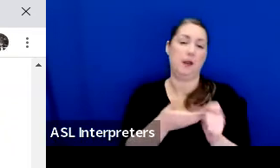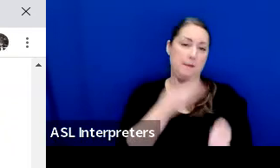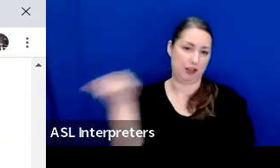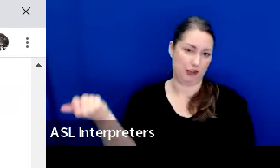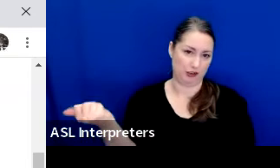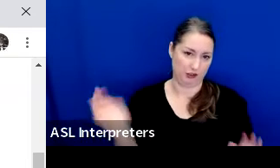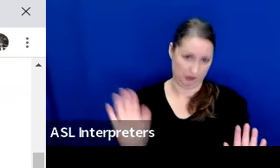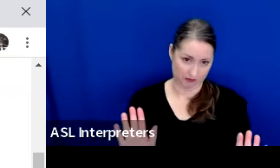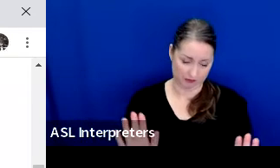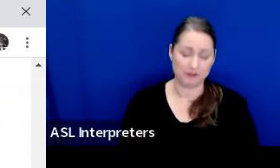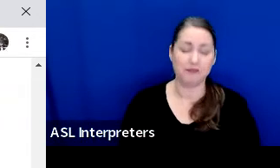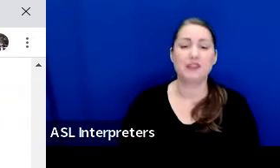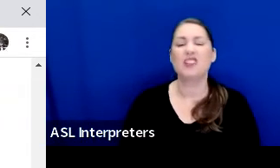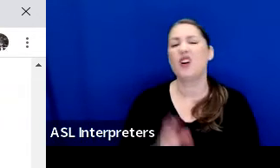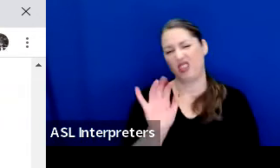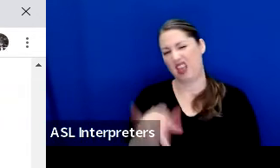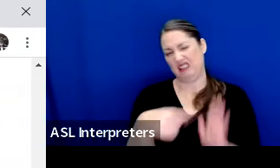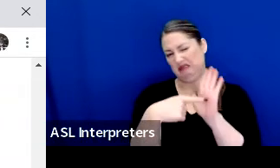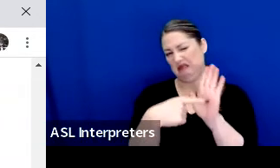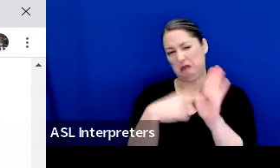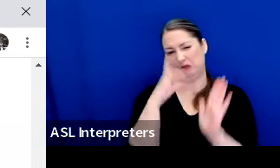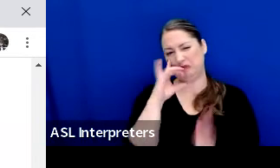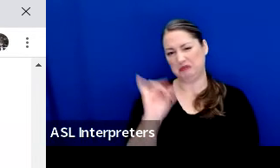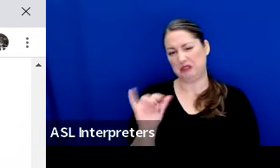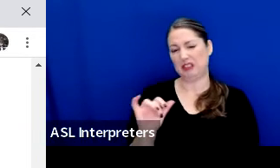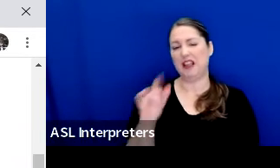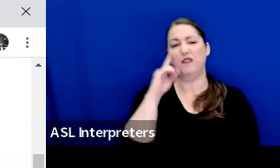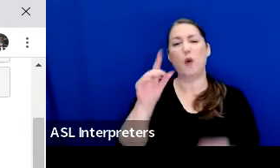So again, this is an example of a stats problem. It works really well.